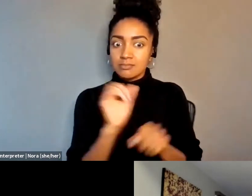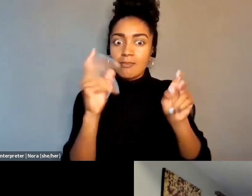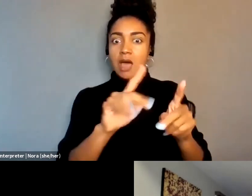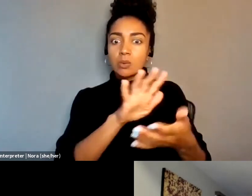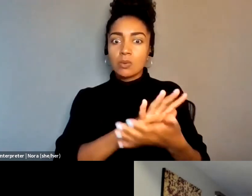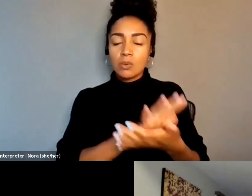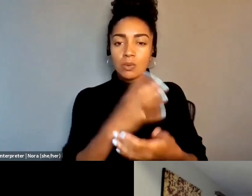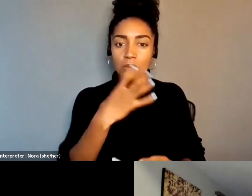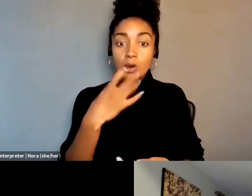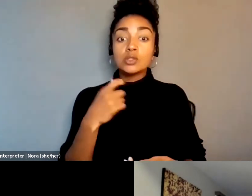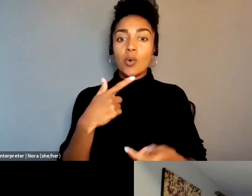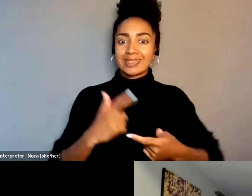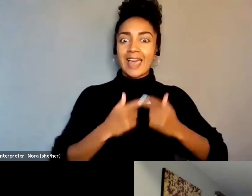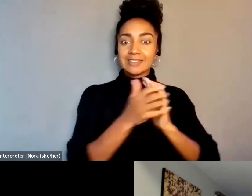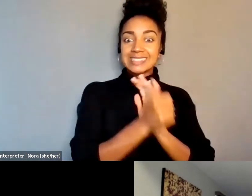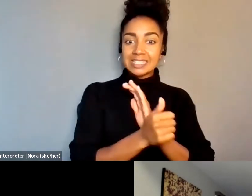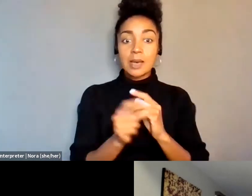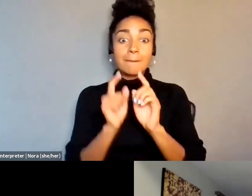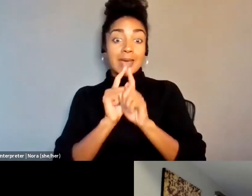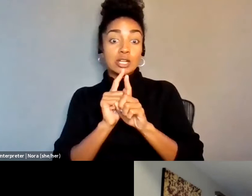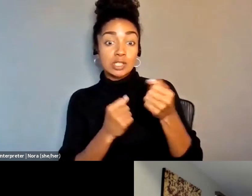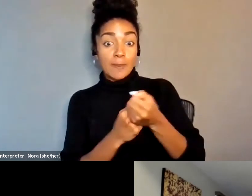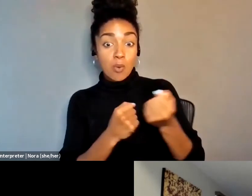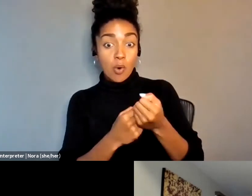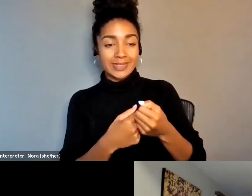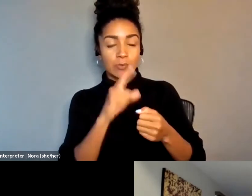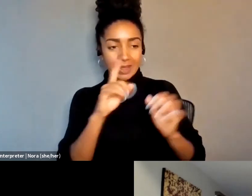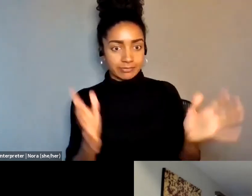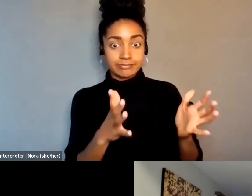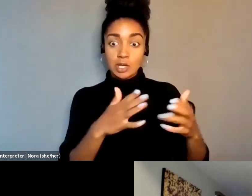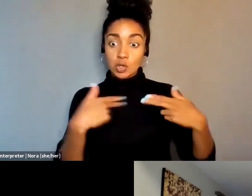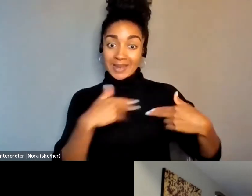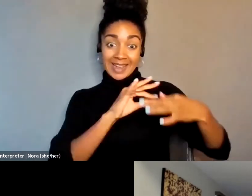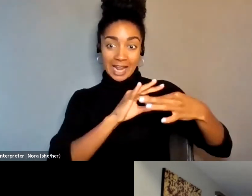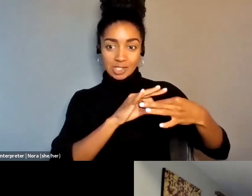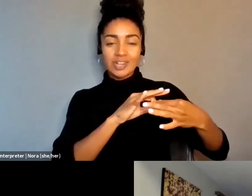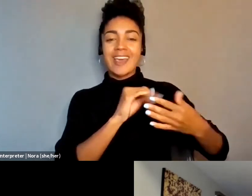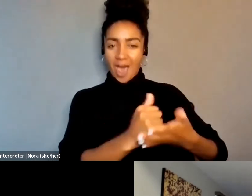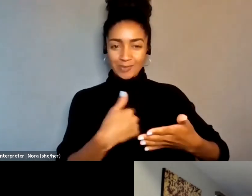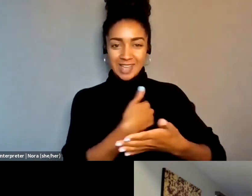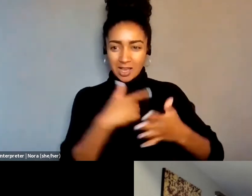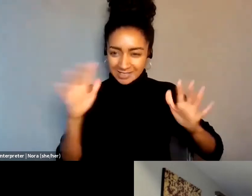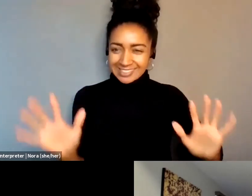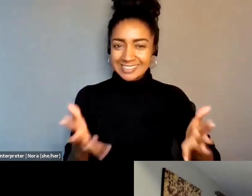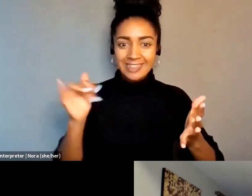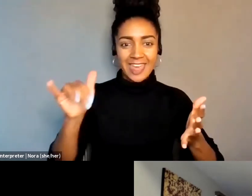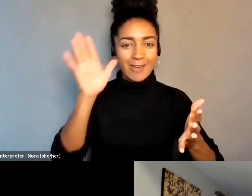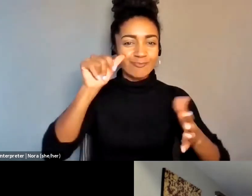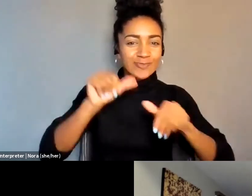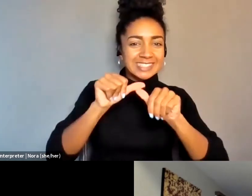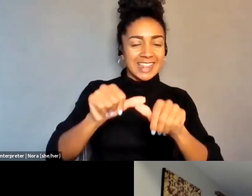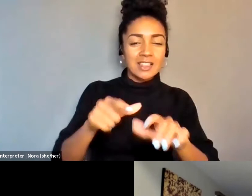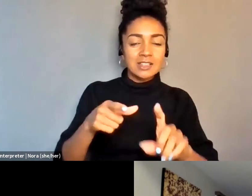continue to stay focused on and you'll hear directly from Duy,